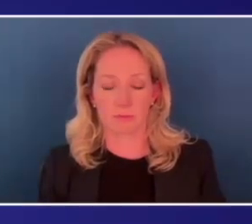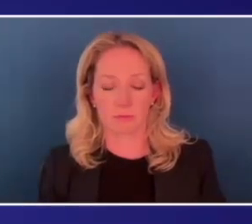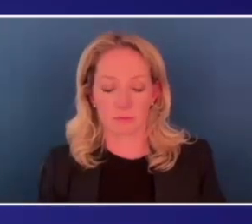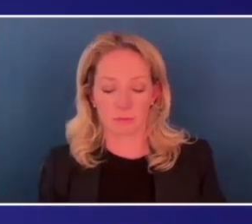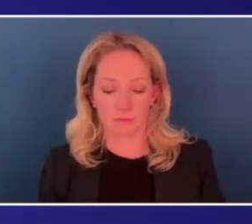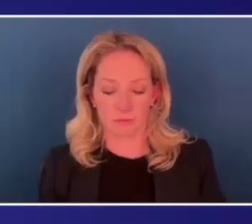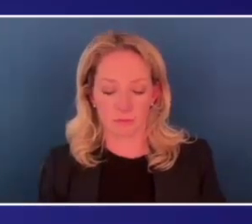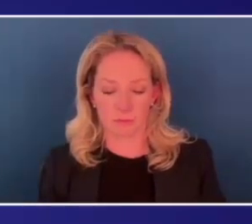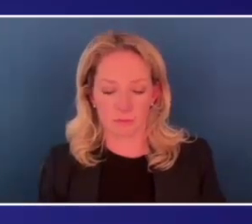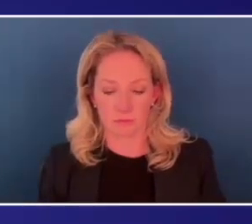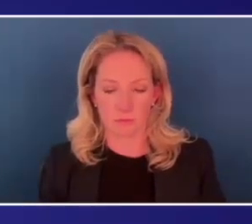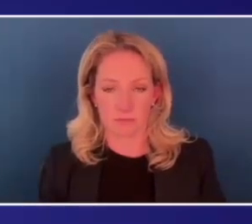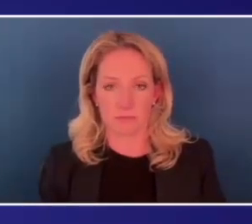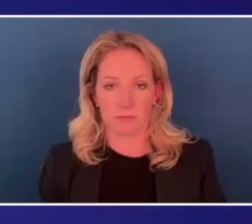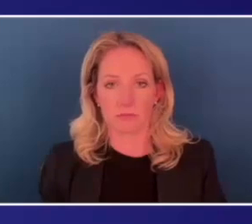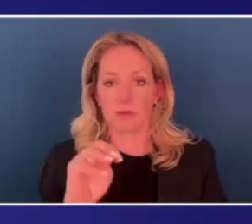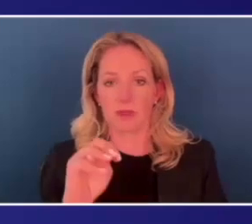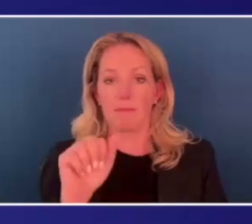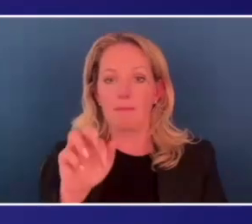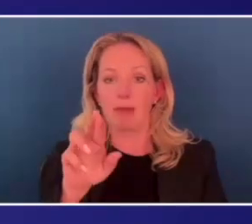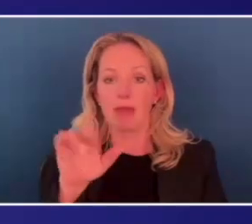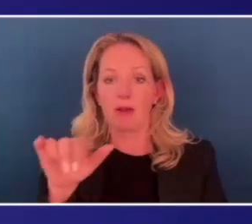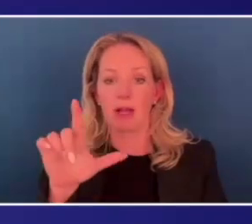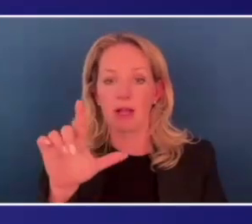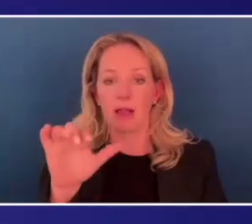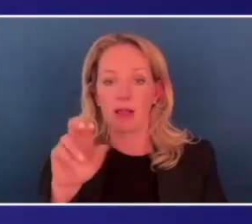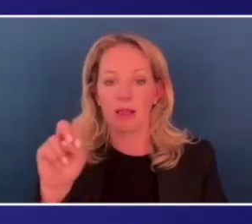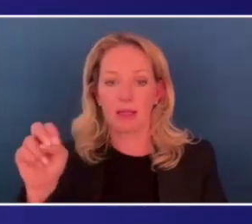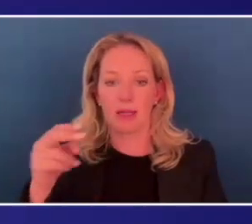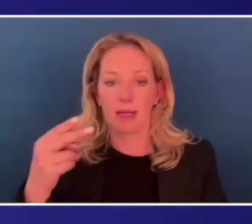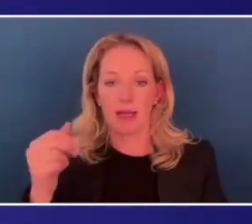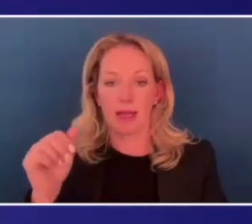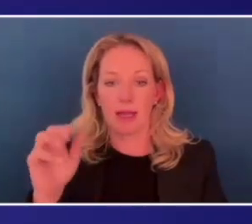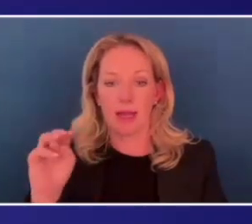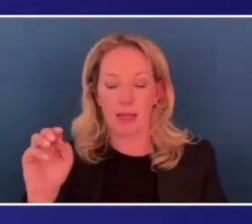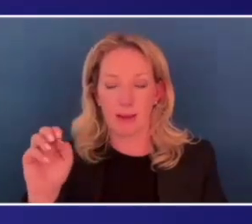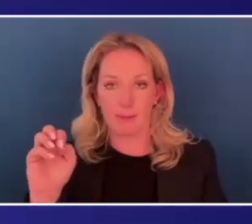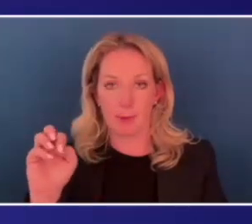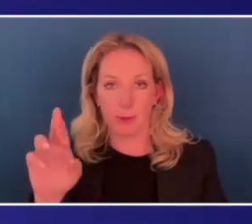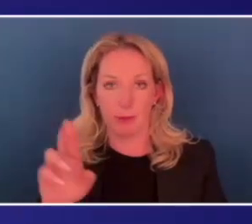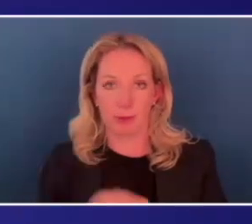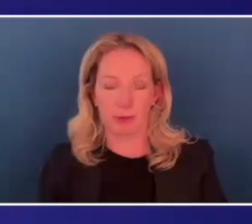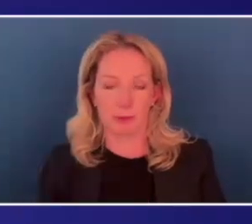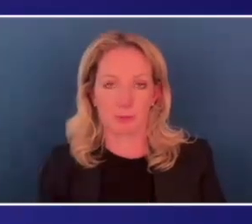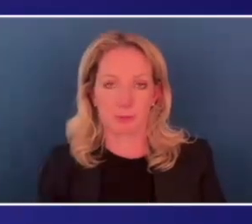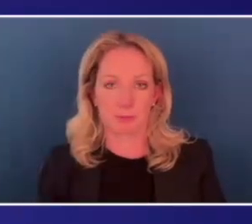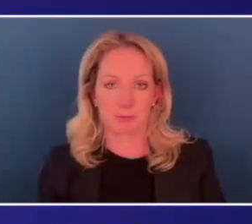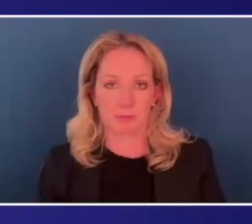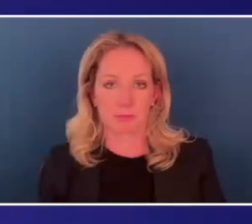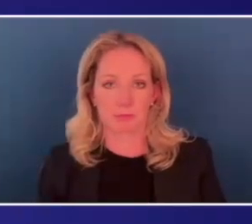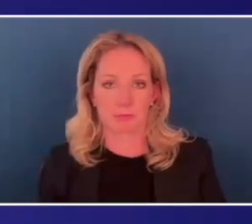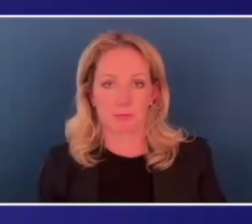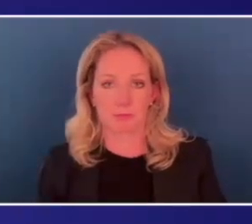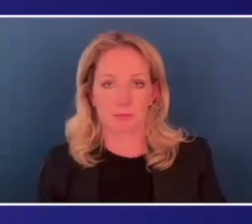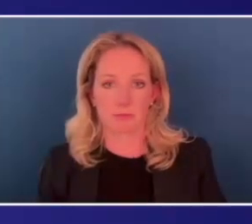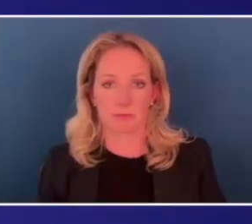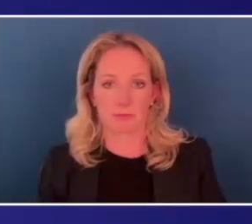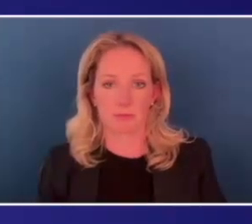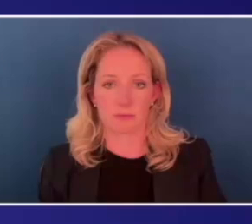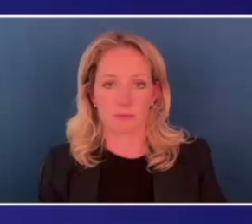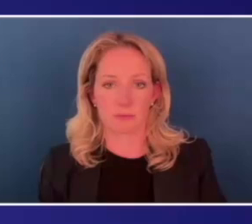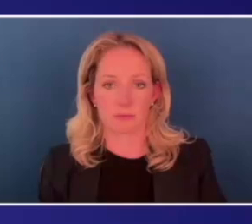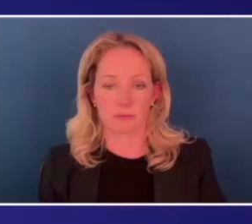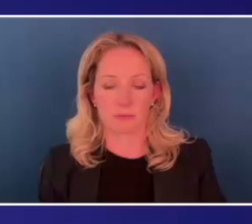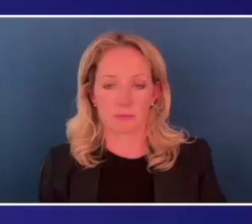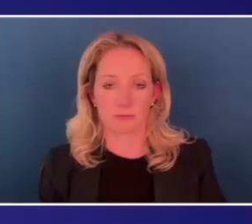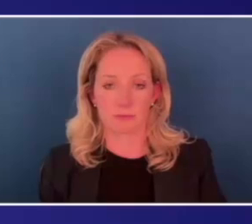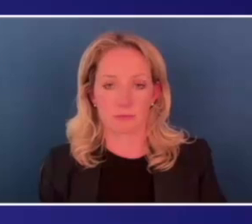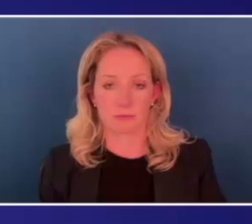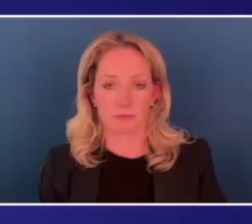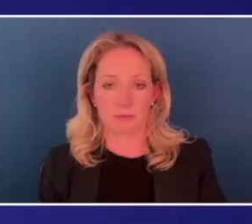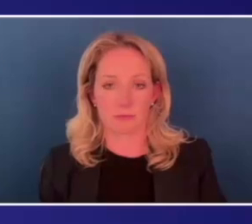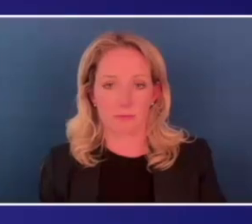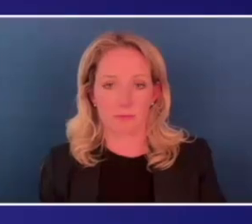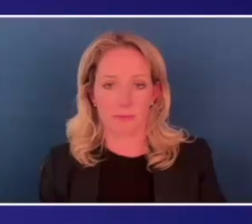Marilyn Hammer.